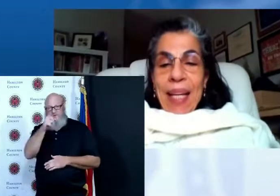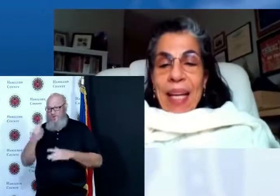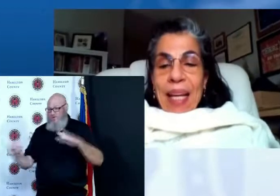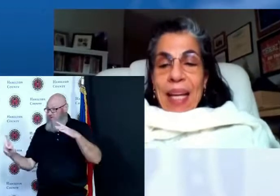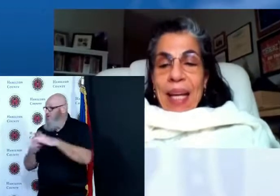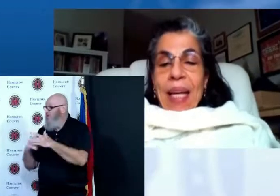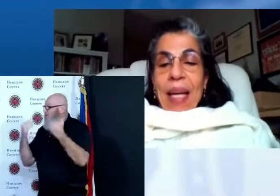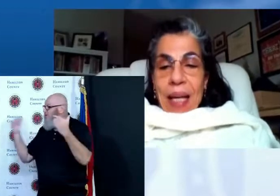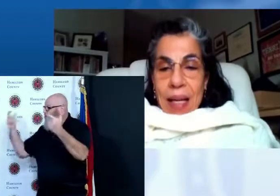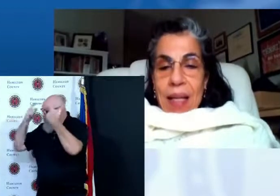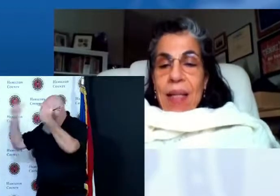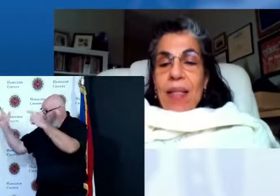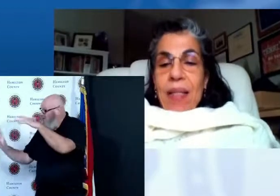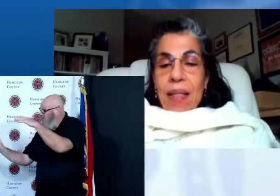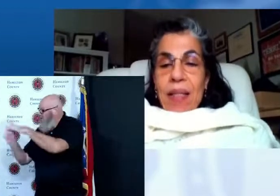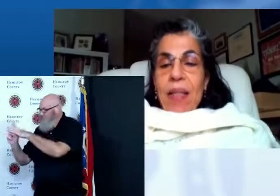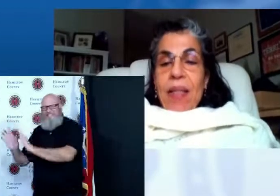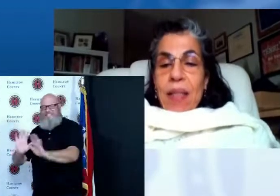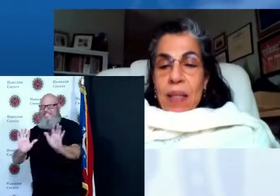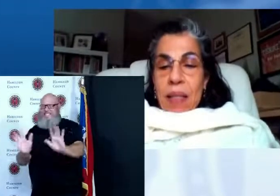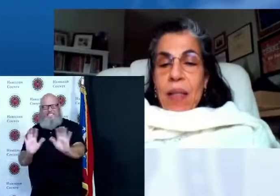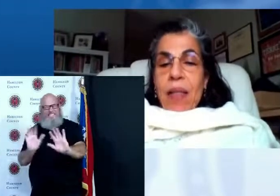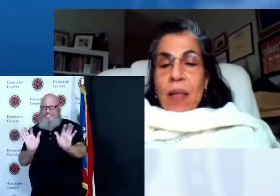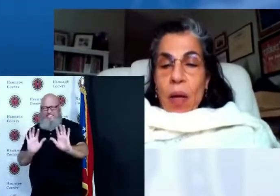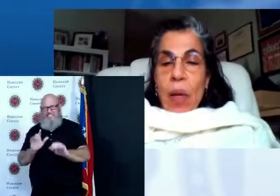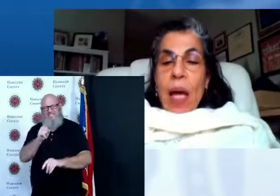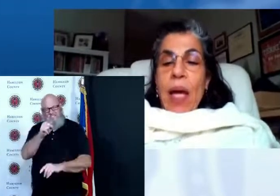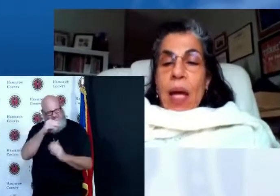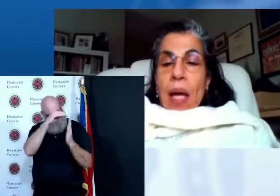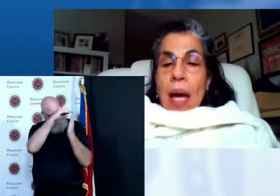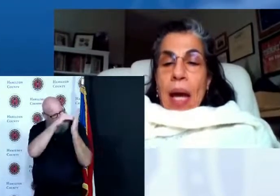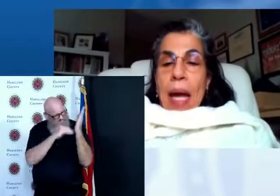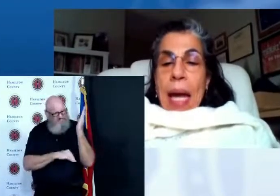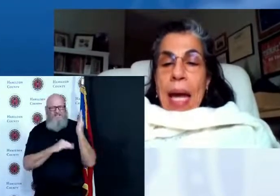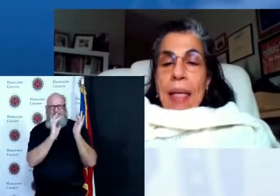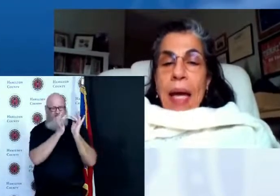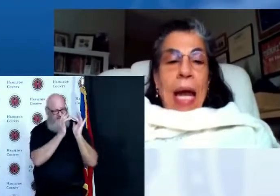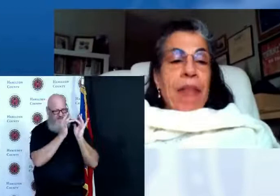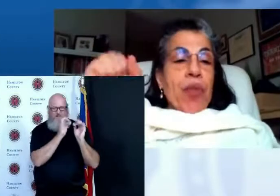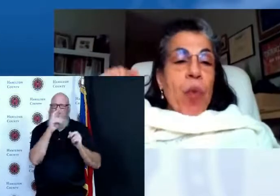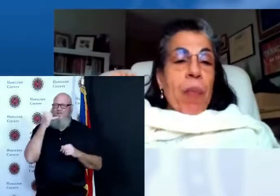vaccinated it doesn't work like that you have to have an appointment okay and and this will